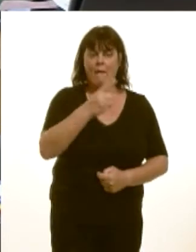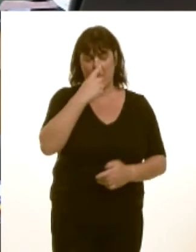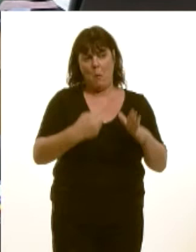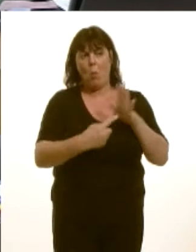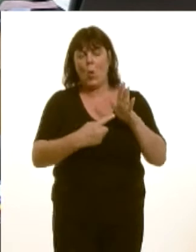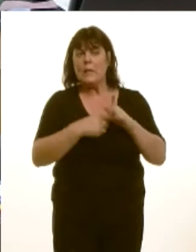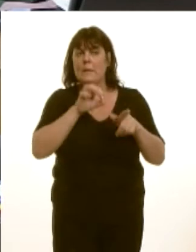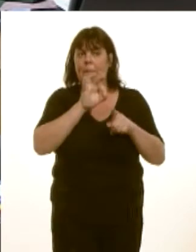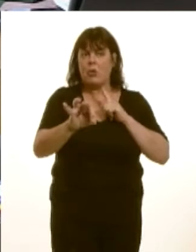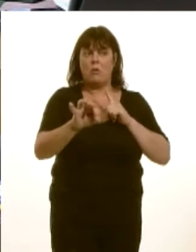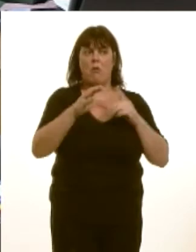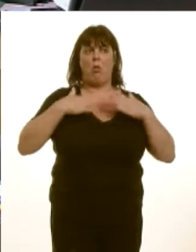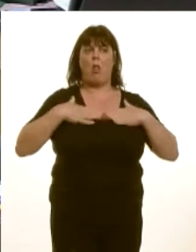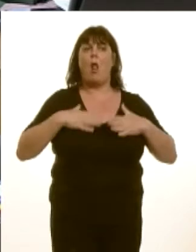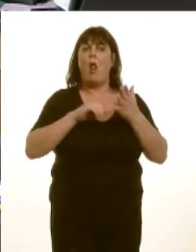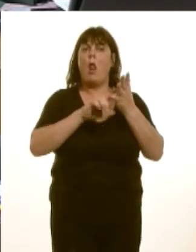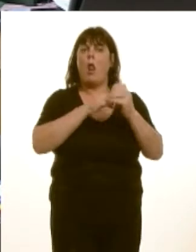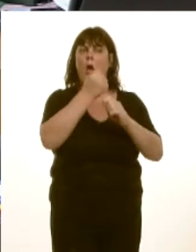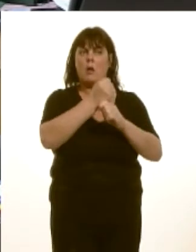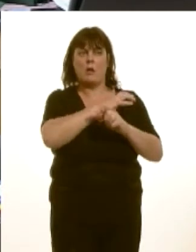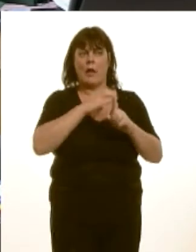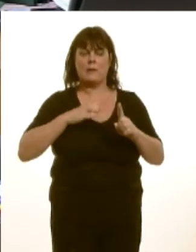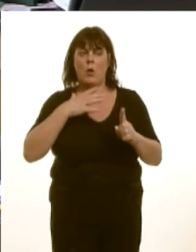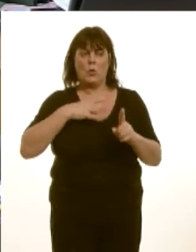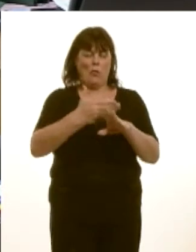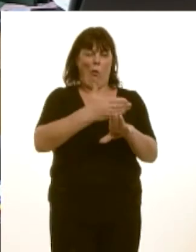I know that GPs are very keen—and we have encouraged them—to refer early in order